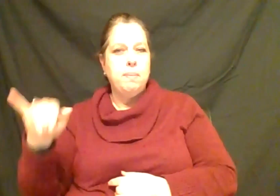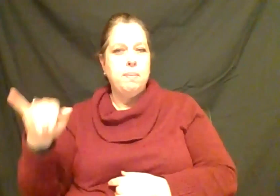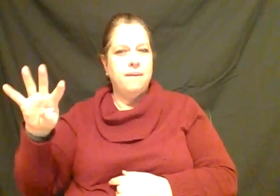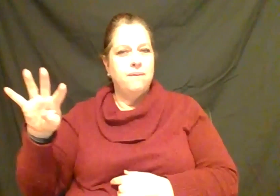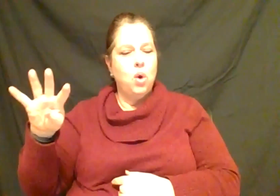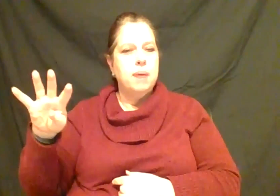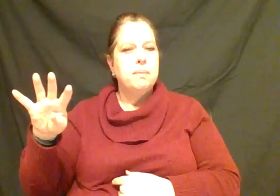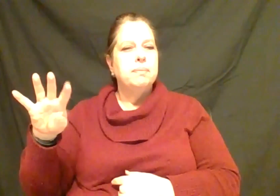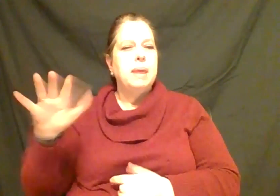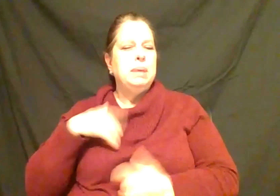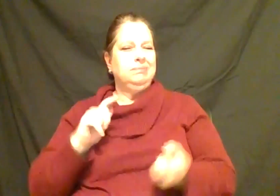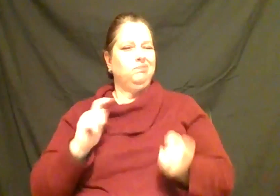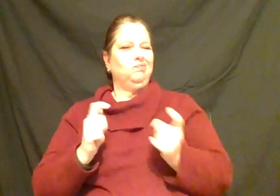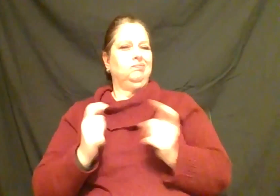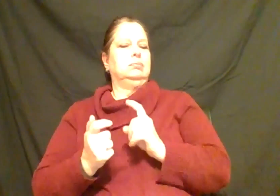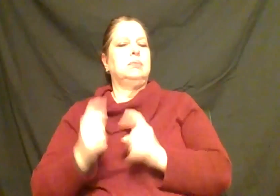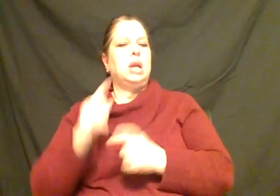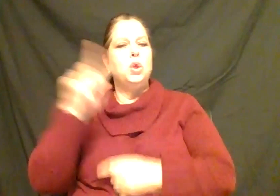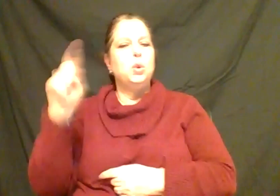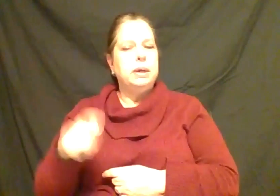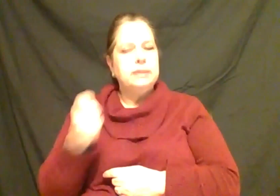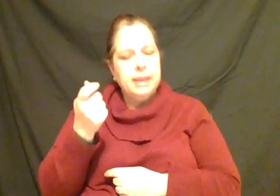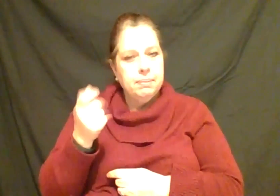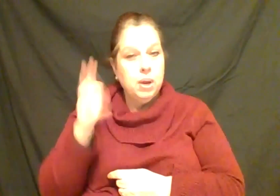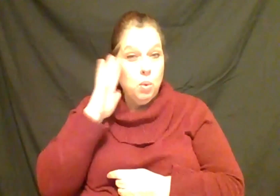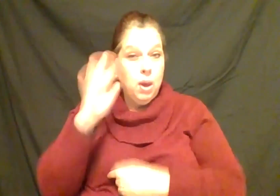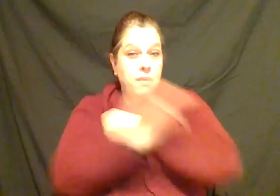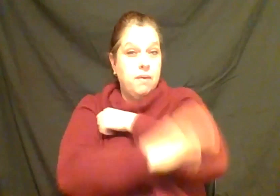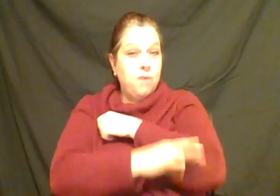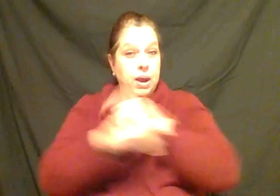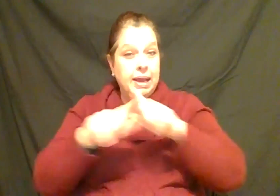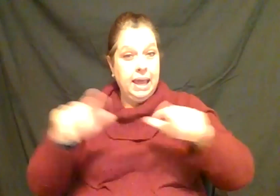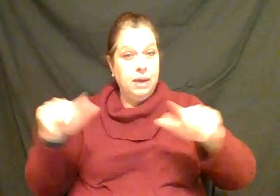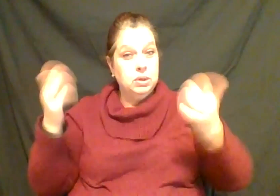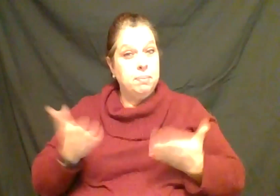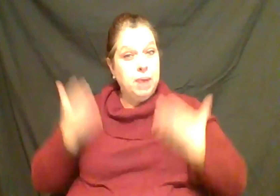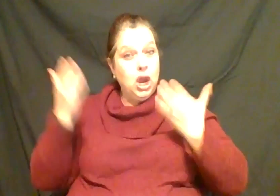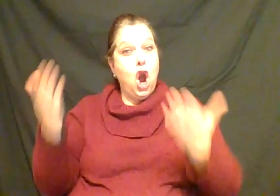slightly um will foreign languages be offered with this model as a year-round class